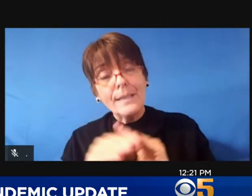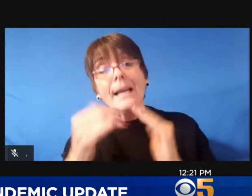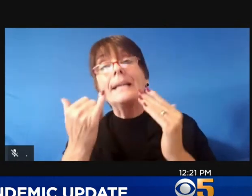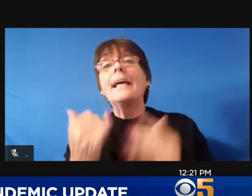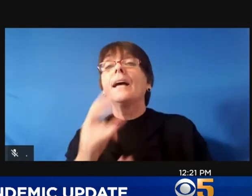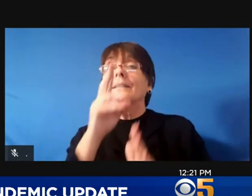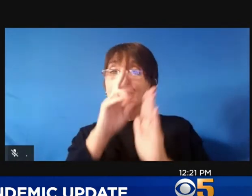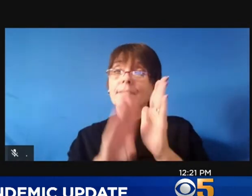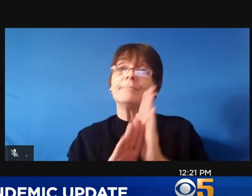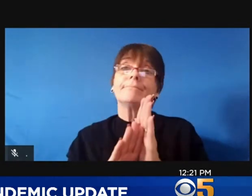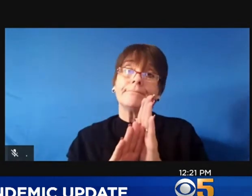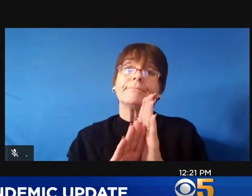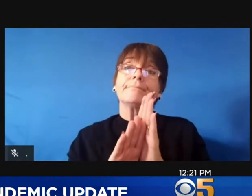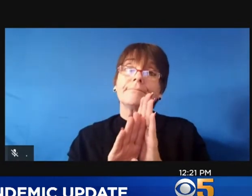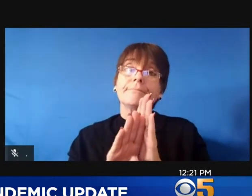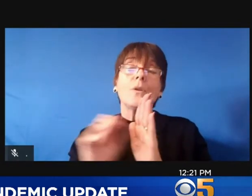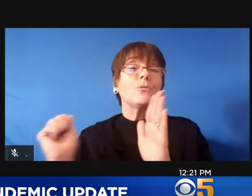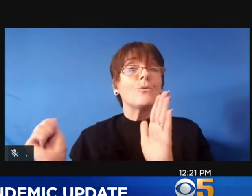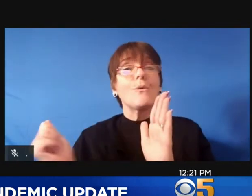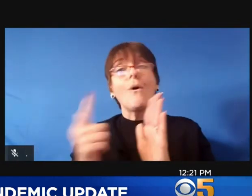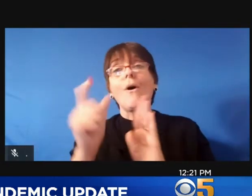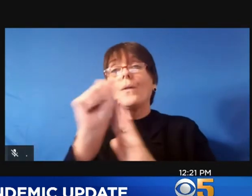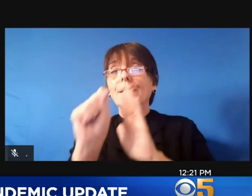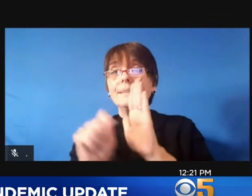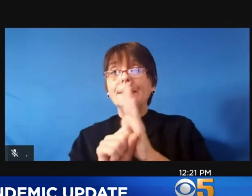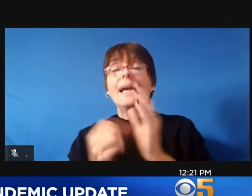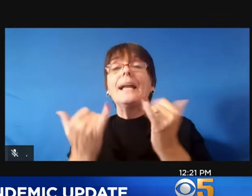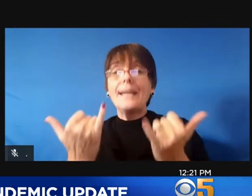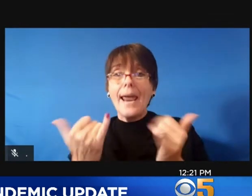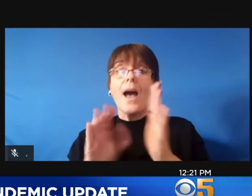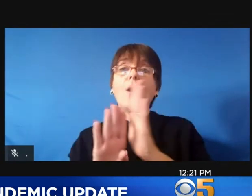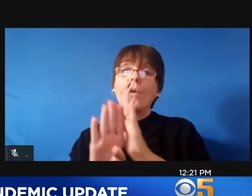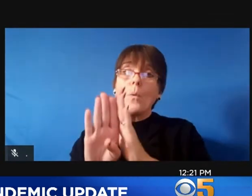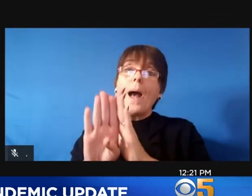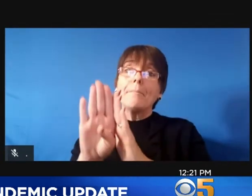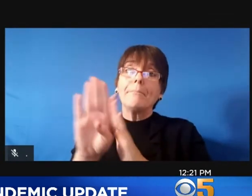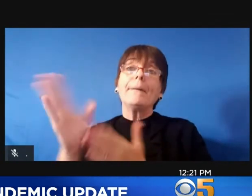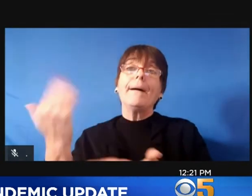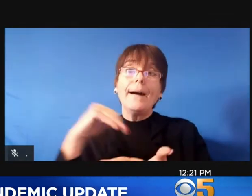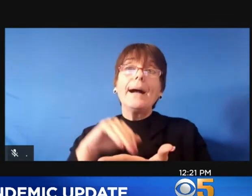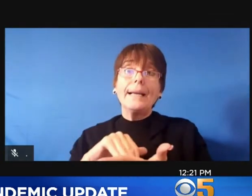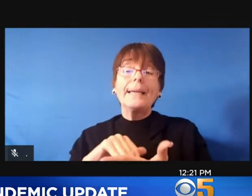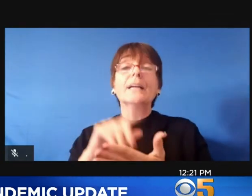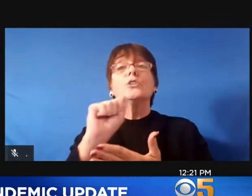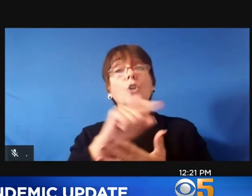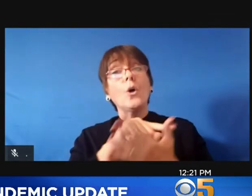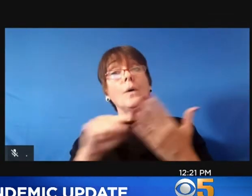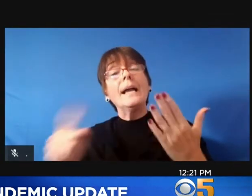HIGHEST THEY HAVE EVER SEEN, BUT CERTAINLY COMPARED TO THE LOWS WE ARE EXPERIENCING OVER THE PAST COUPLE OF MONTHS. AND THE DOWNWARD TRAJECTORY.